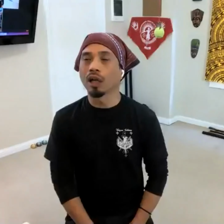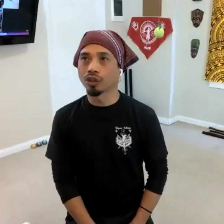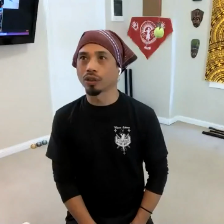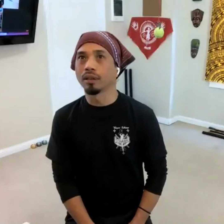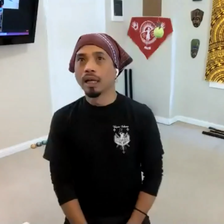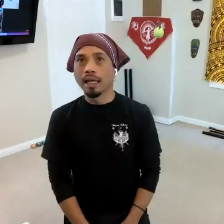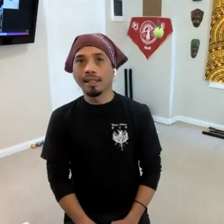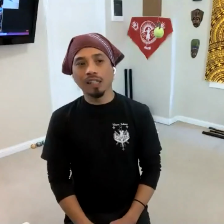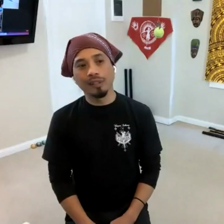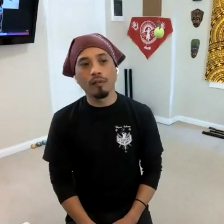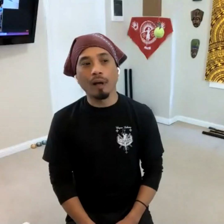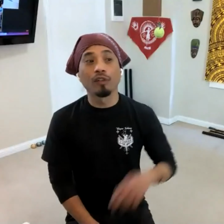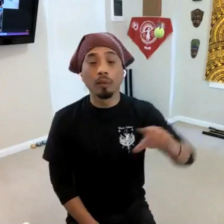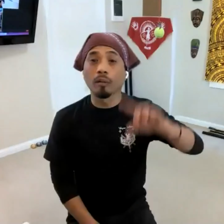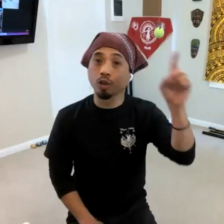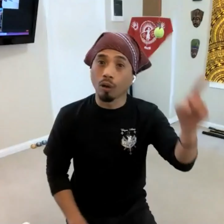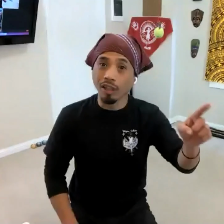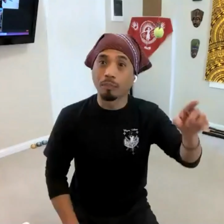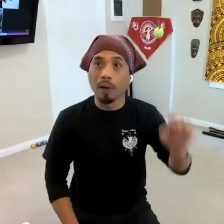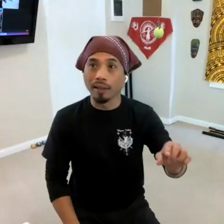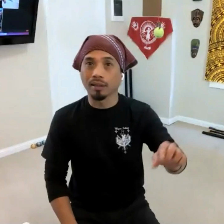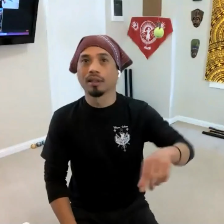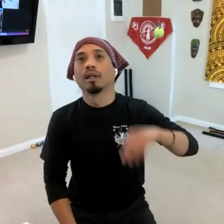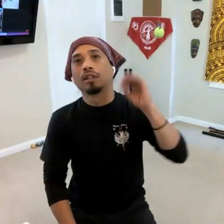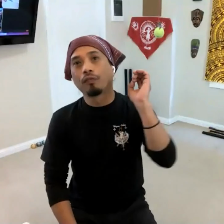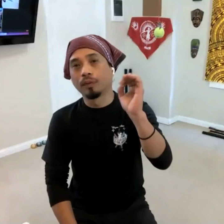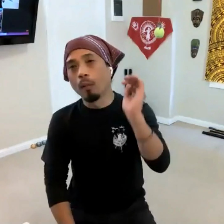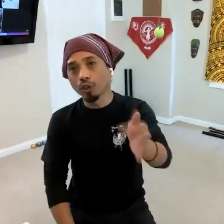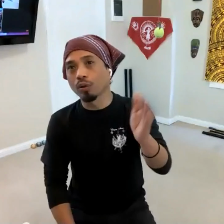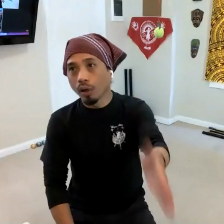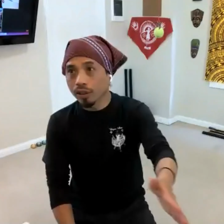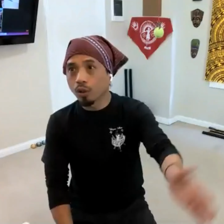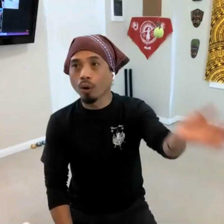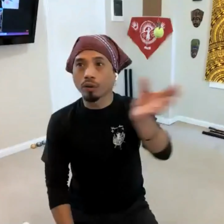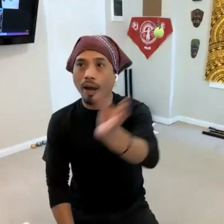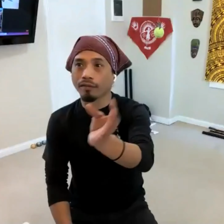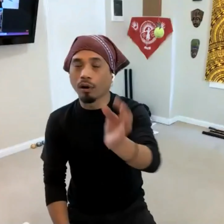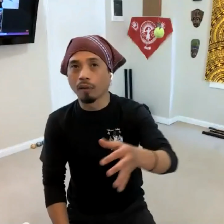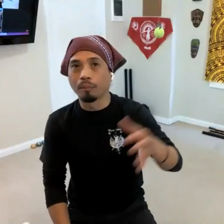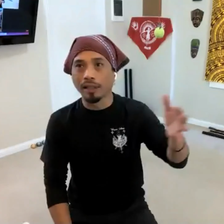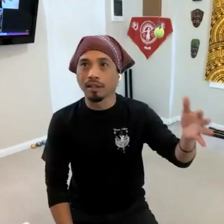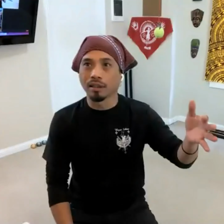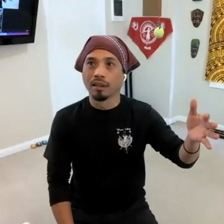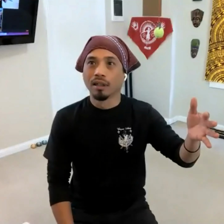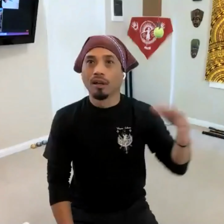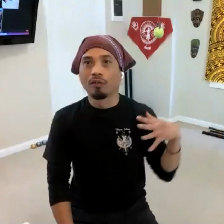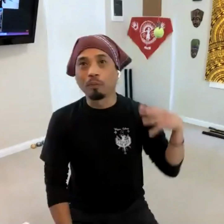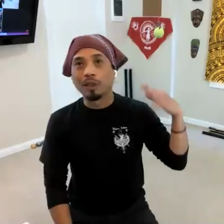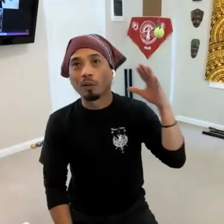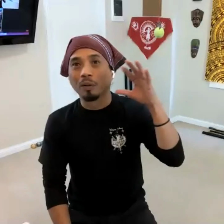IF WE ARE TALKING ABOUT A BIG HOLLYWOOD PRODUCTION, IT'S NOT SPECIFICALLY ABOUT FILIPINO MARTIAL ARTS, BUT THE MARTIAL